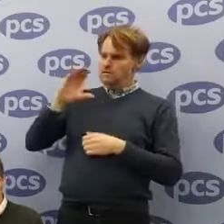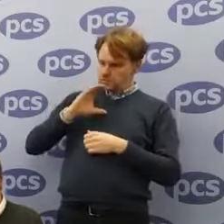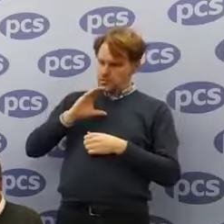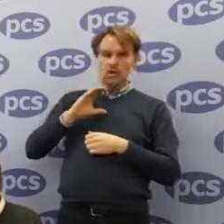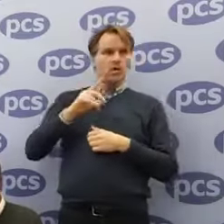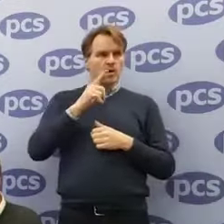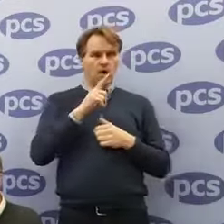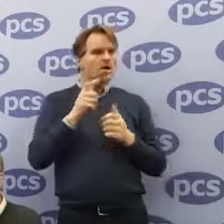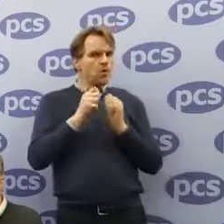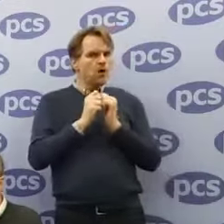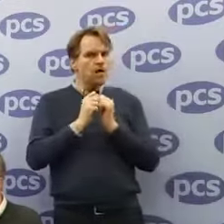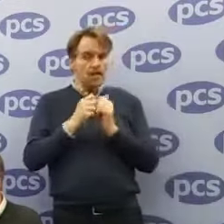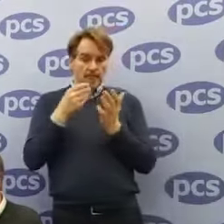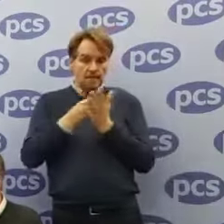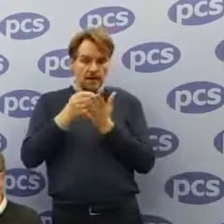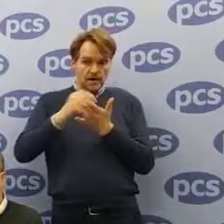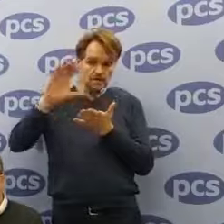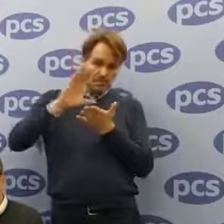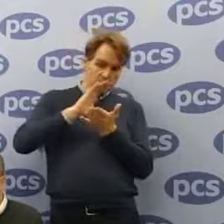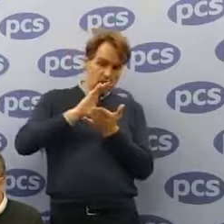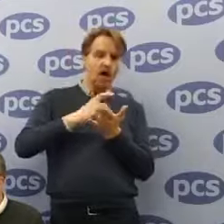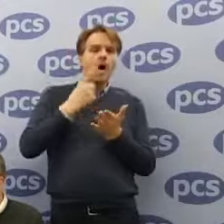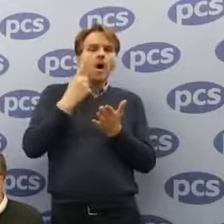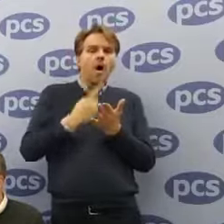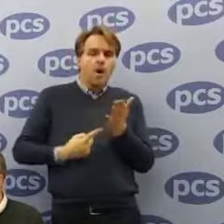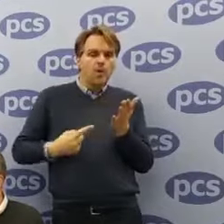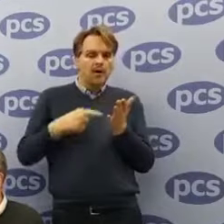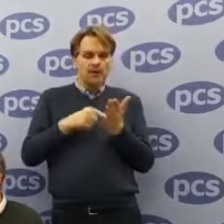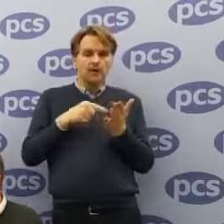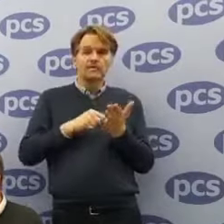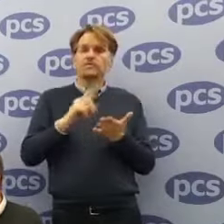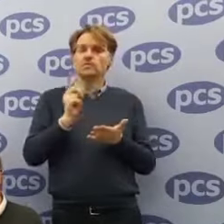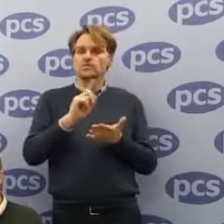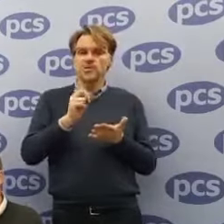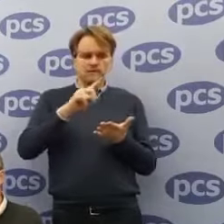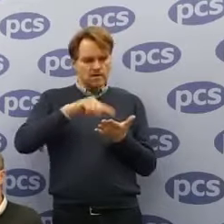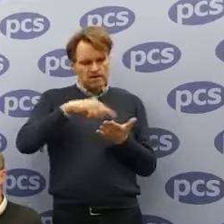will only be used and would be publicly accounted and demonstrated to members to